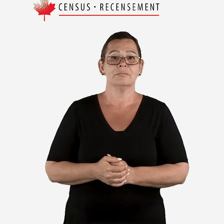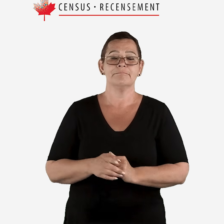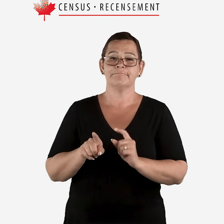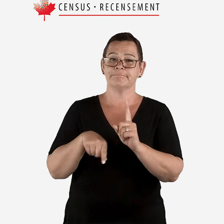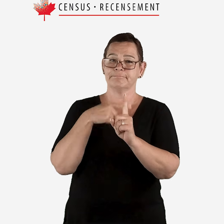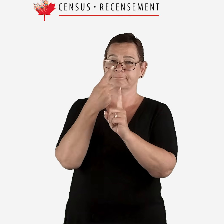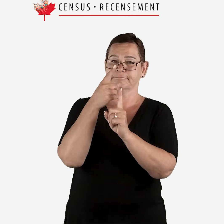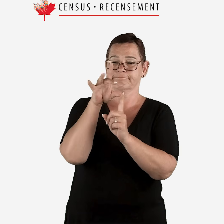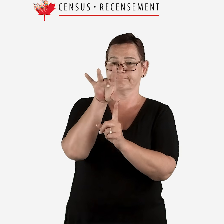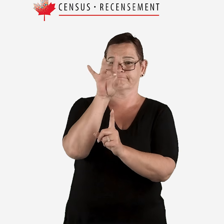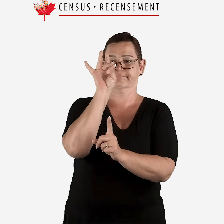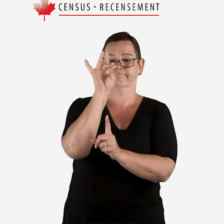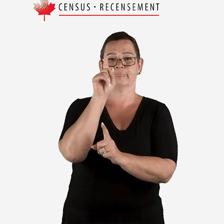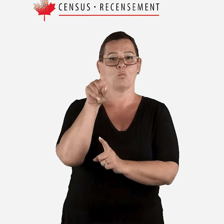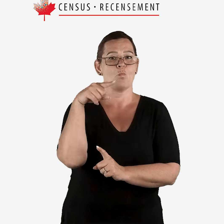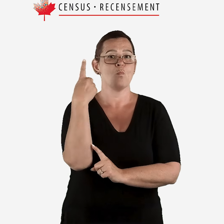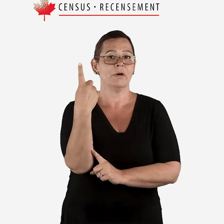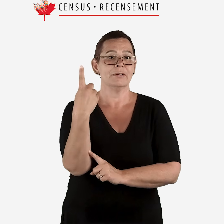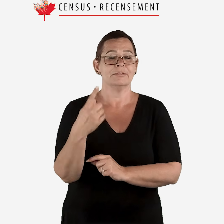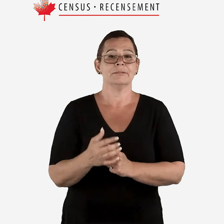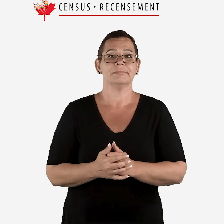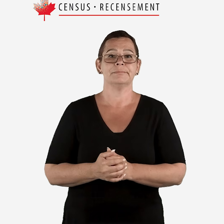Specify one option only.